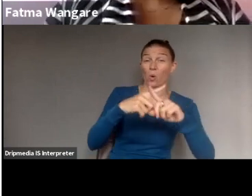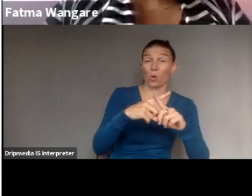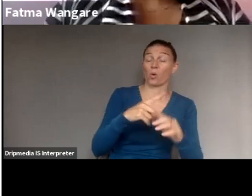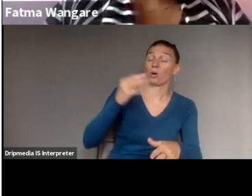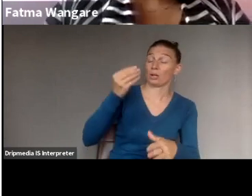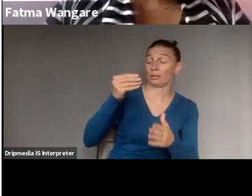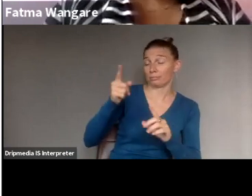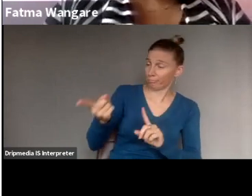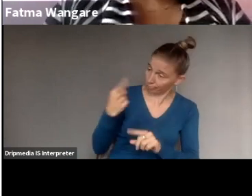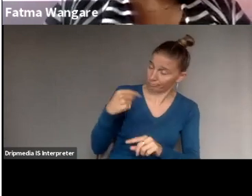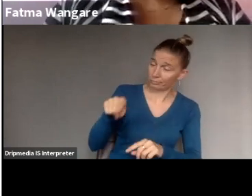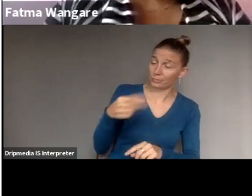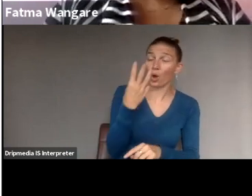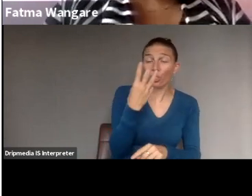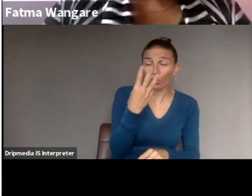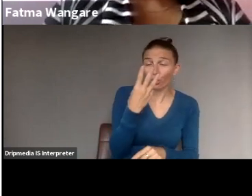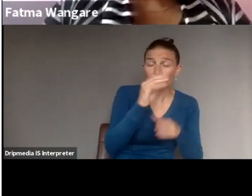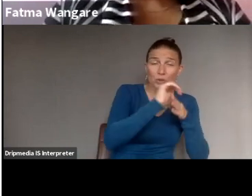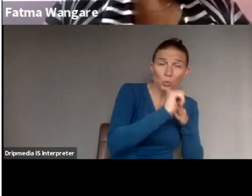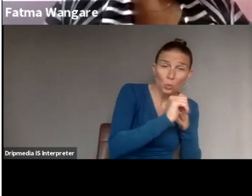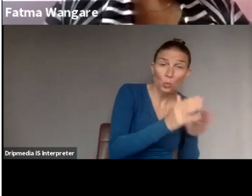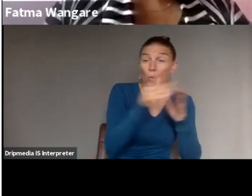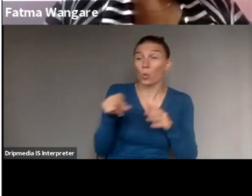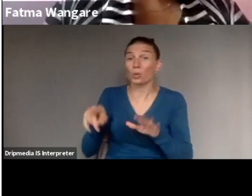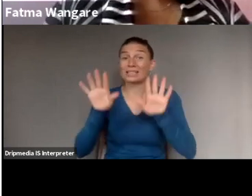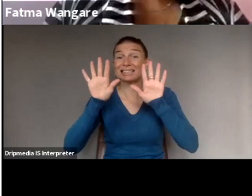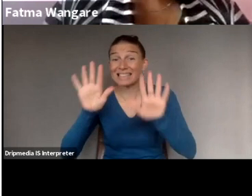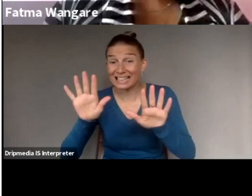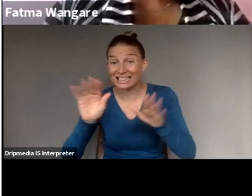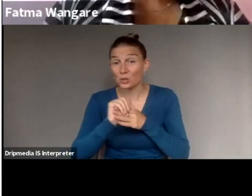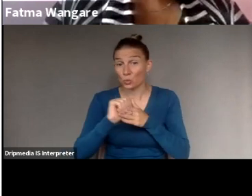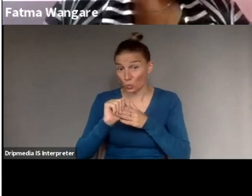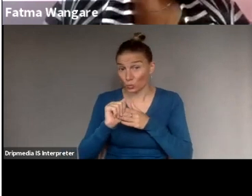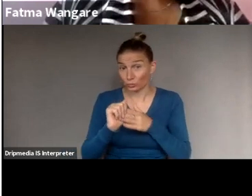Some hospitals charge as high as $10. The medical team doesn’t sit every day.